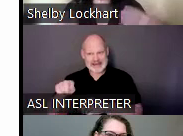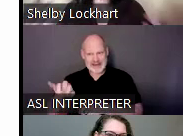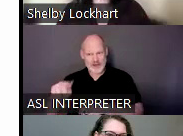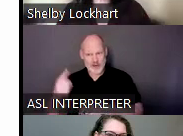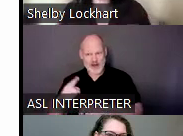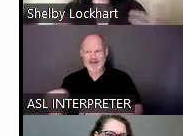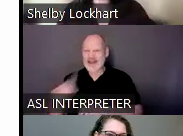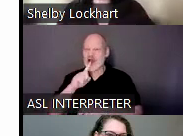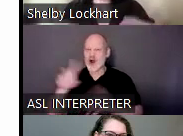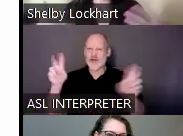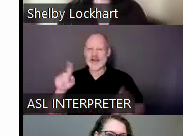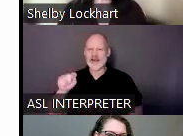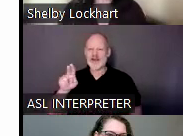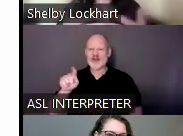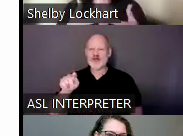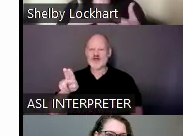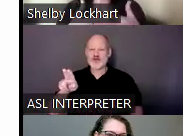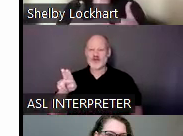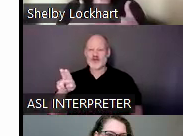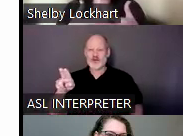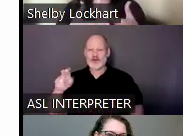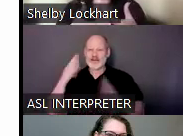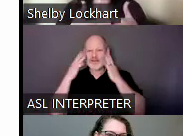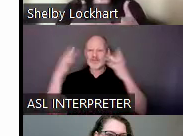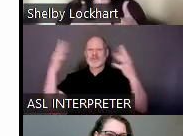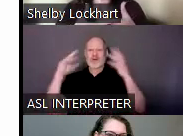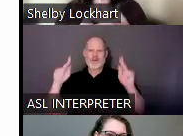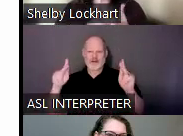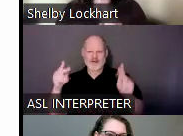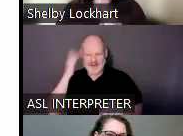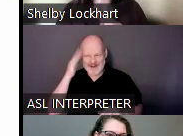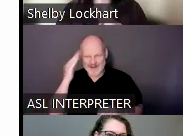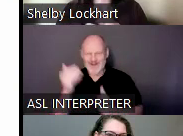They're like those PBIS people and often times people merge their PBIS and attendance